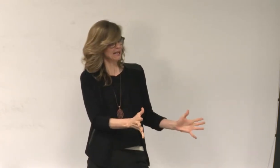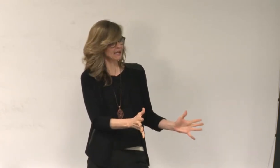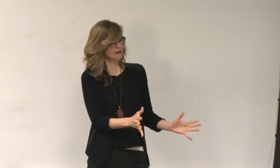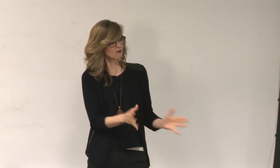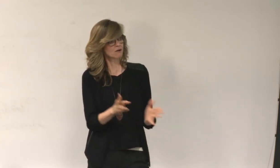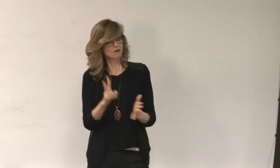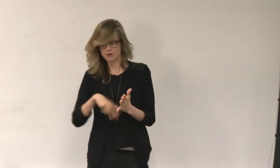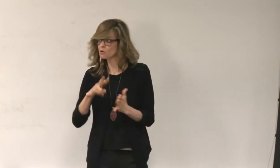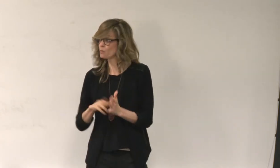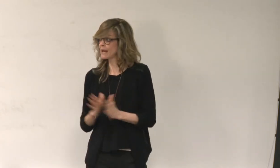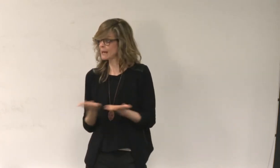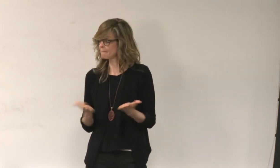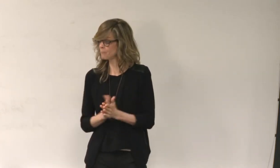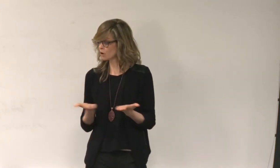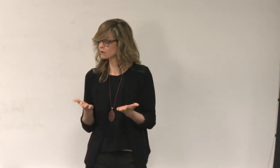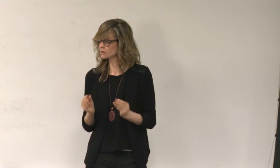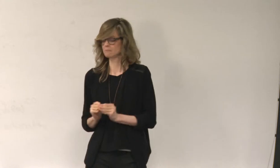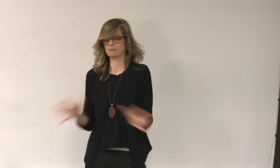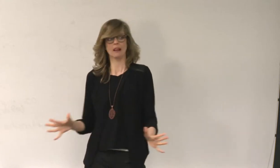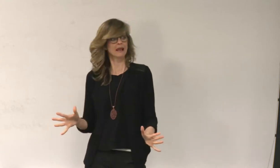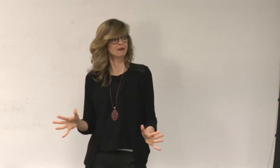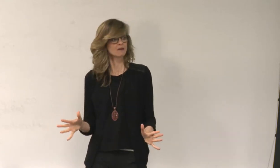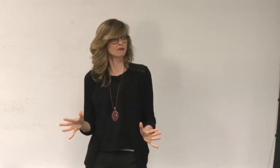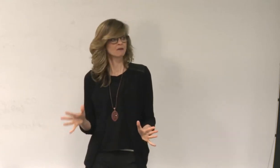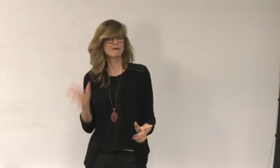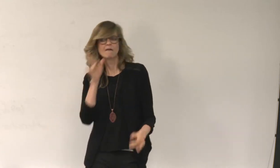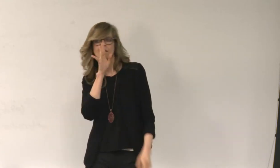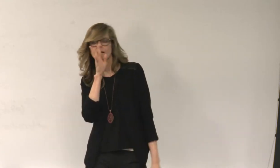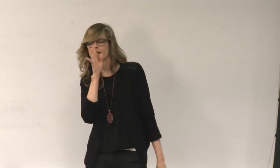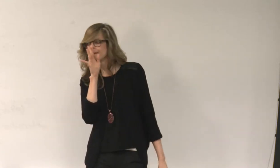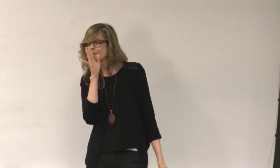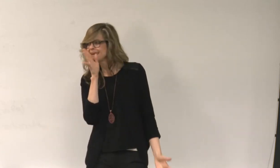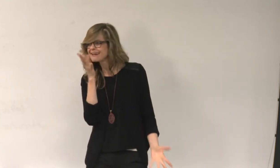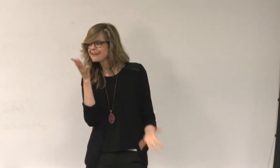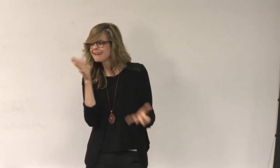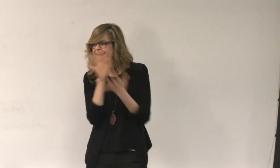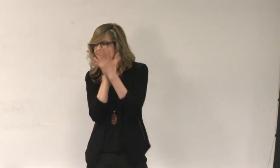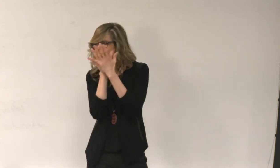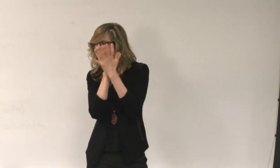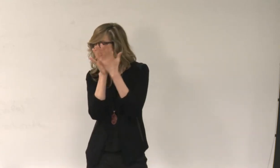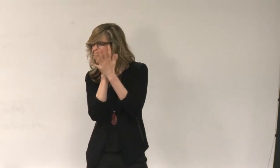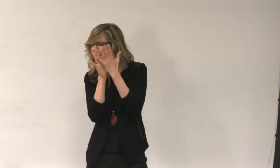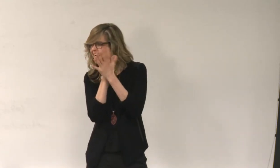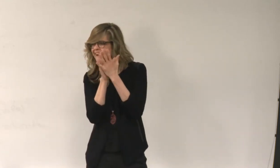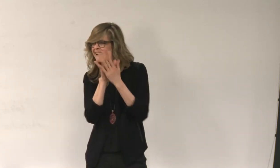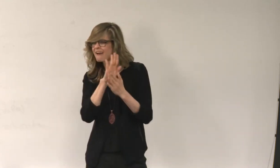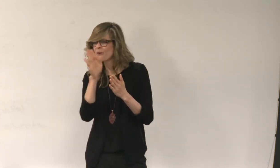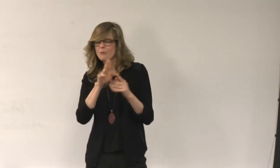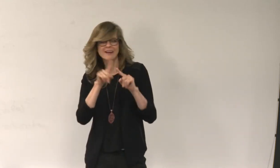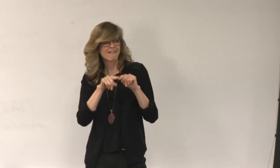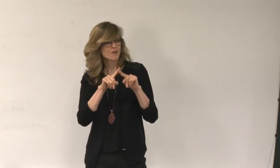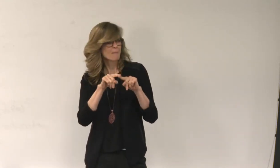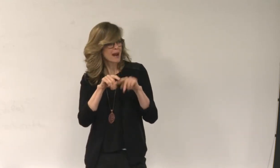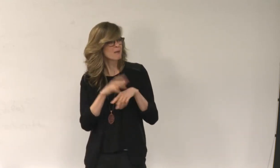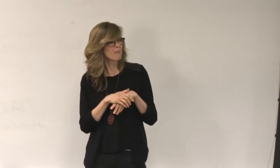BUT IN MATH, MATH IS VERY CLEAR. READING A BOOK IS VERY CLEAR, BUT SPOKEN LANGUAGE